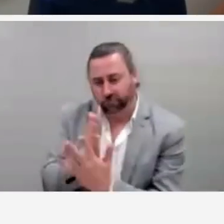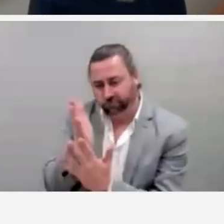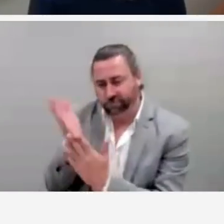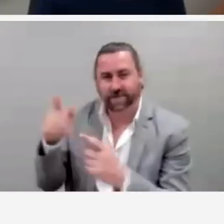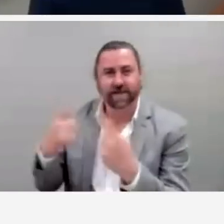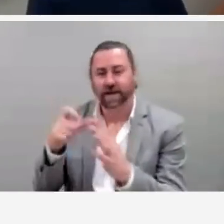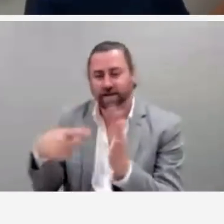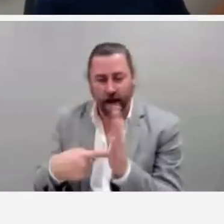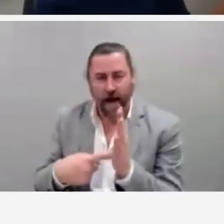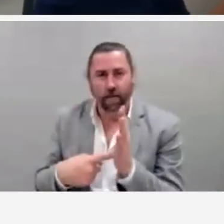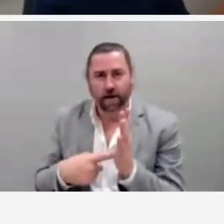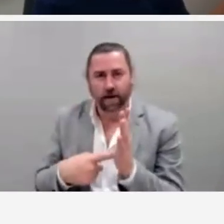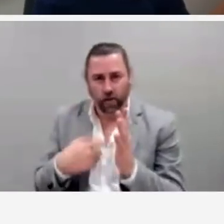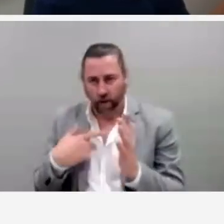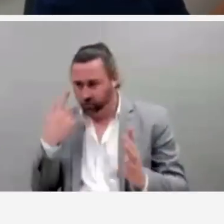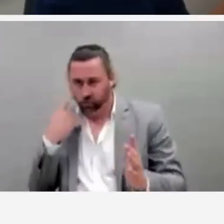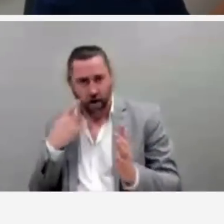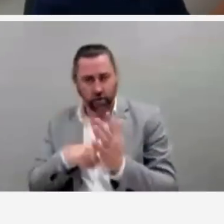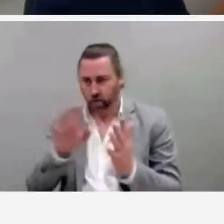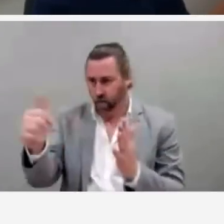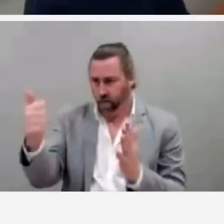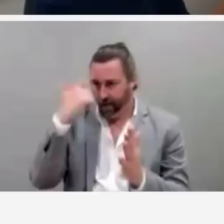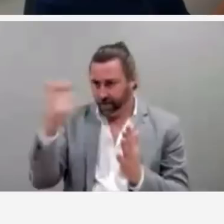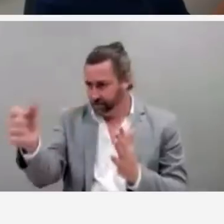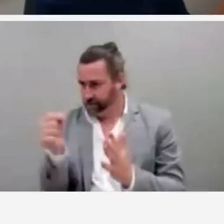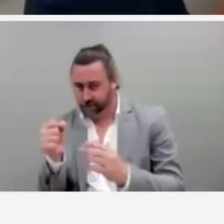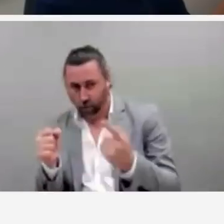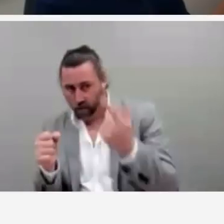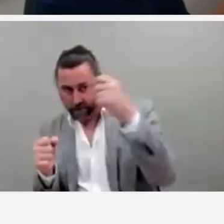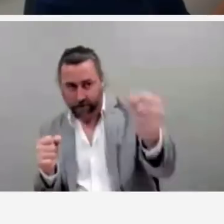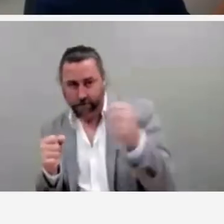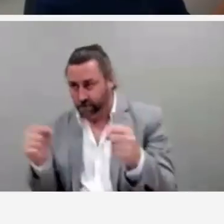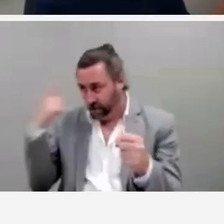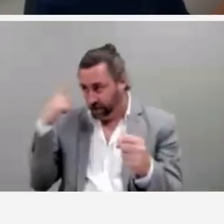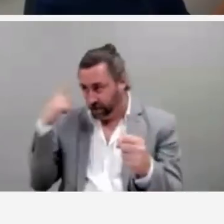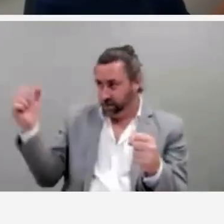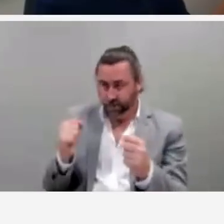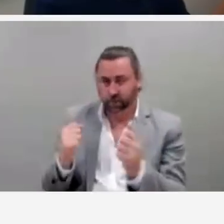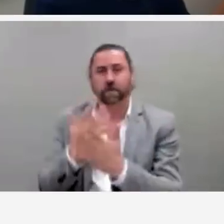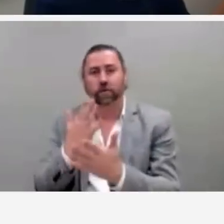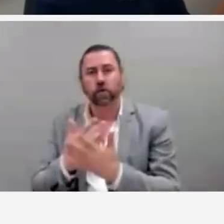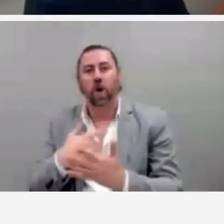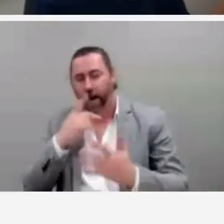levers we can facilitate to grow and skill our workforce.